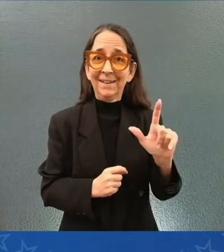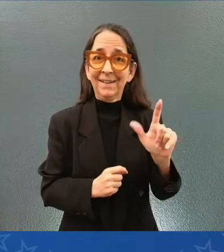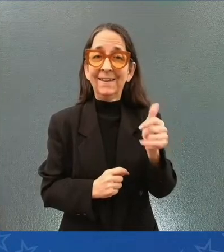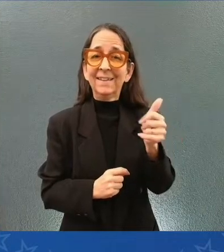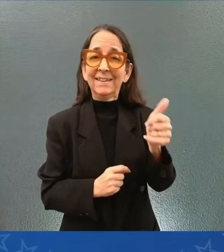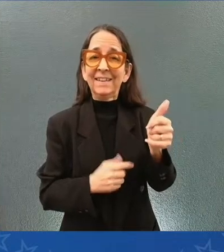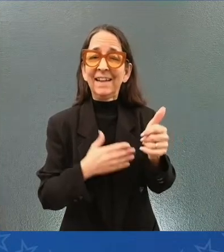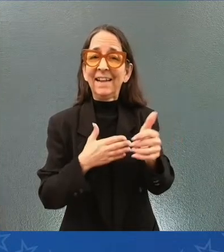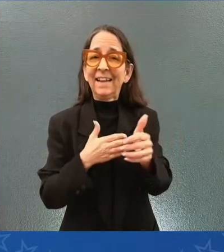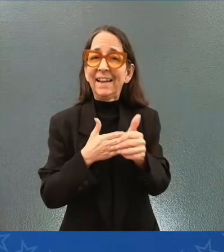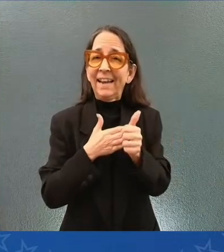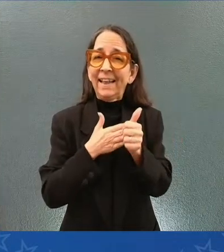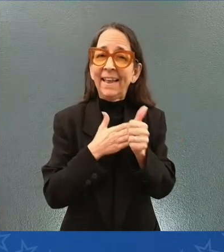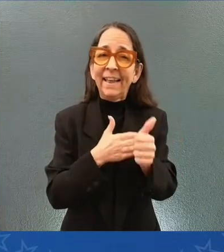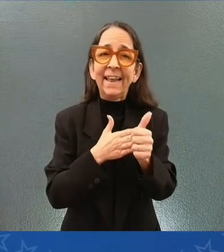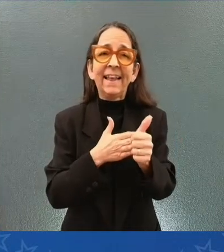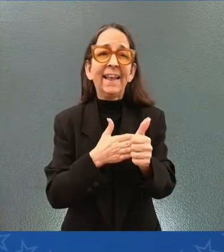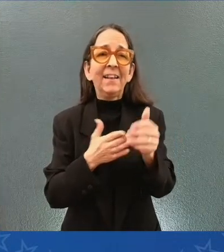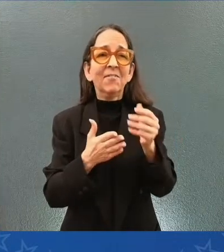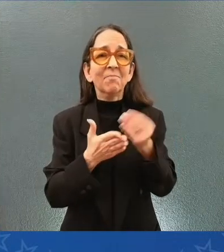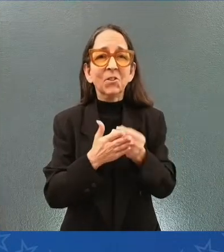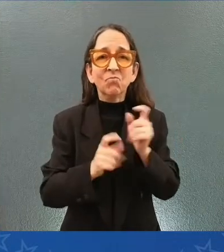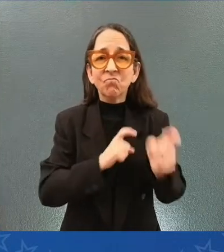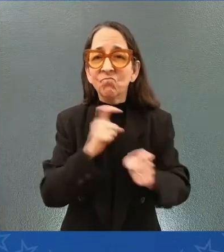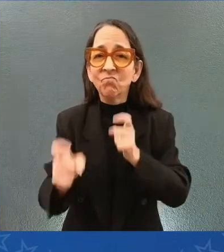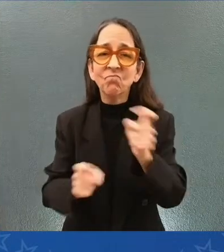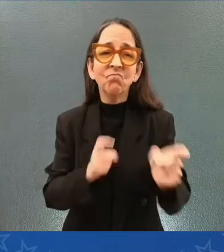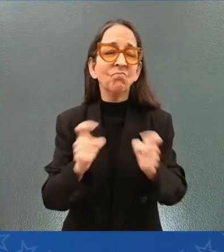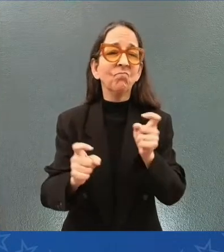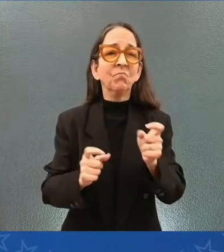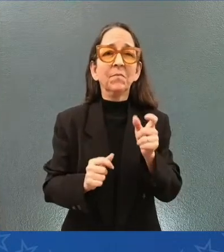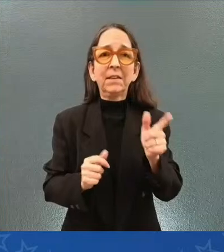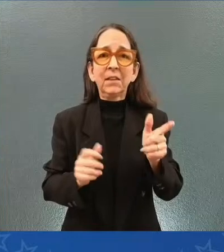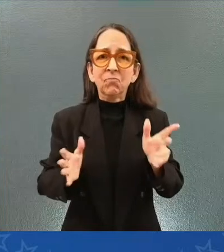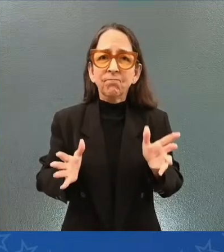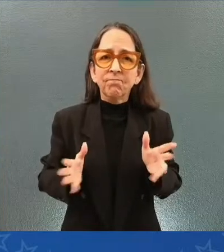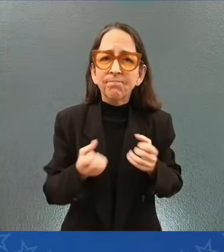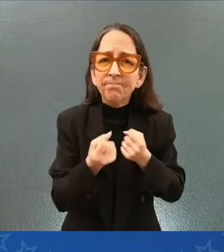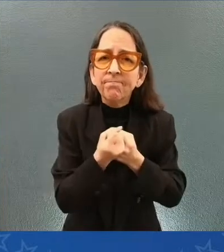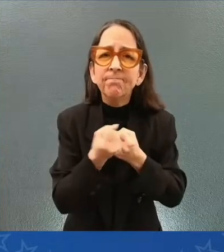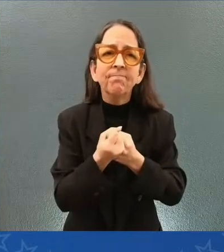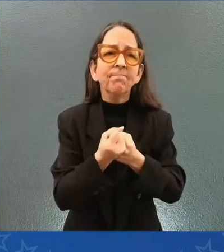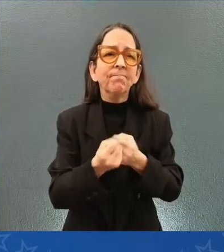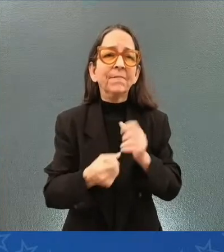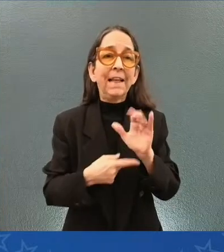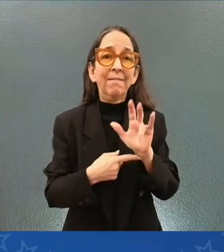Tim Gill advances the cause of equality for the LGBTQ community in America and the world.